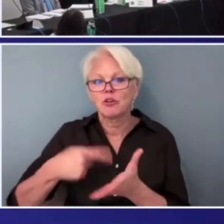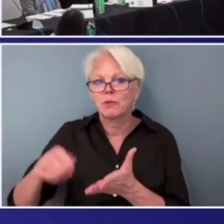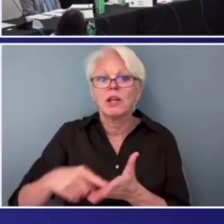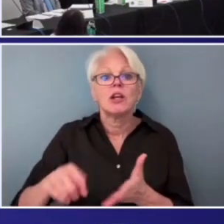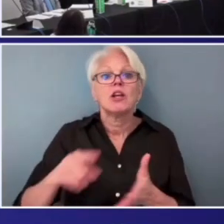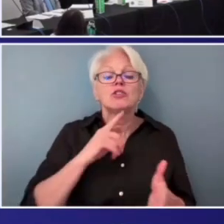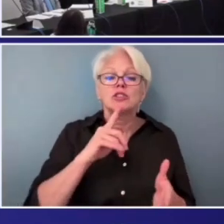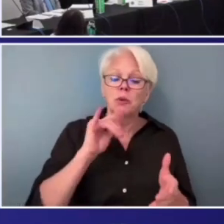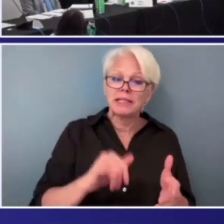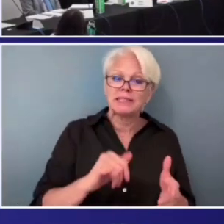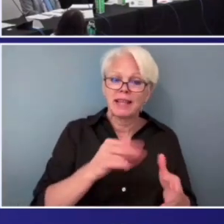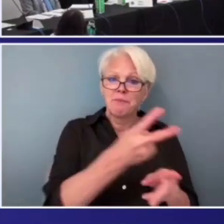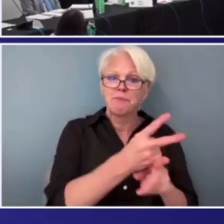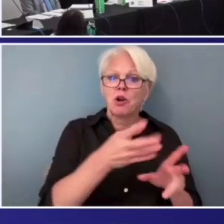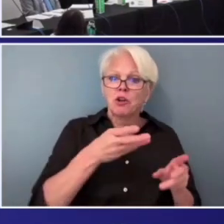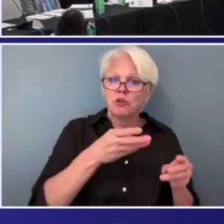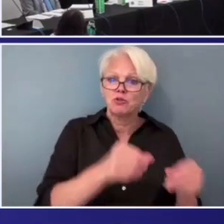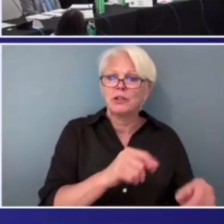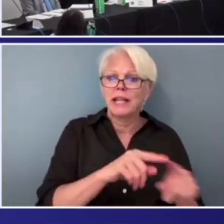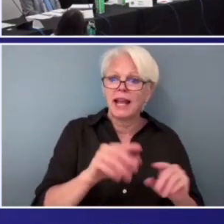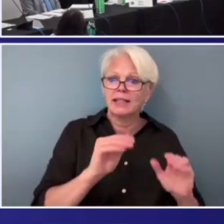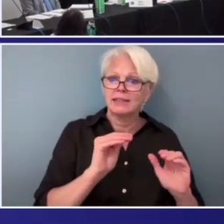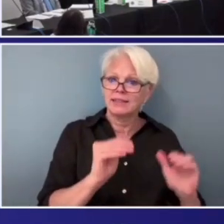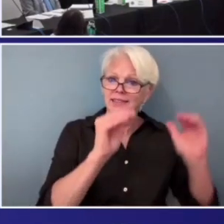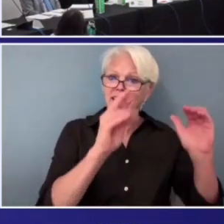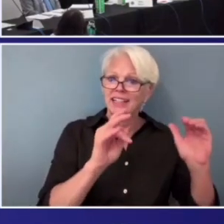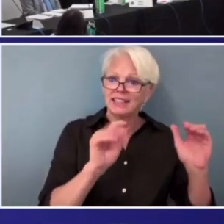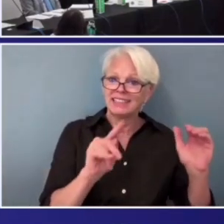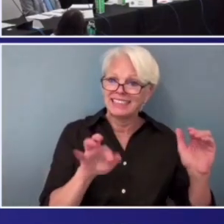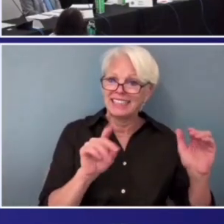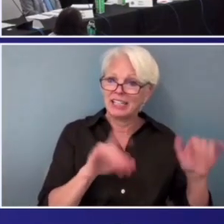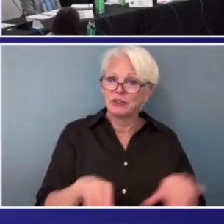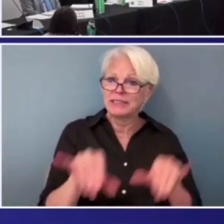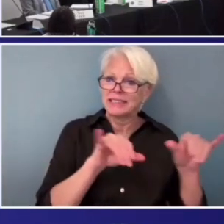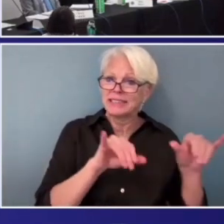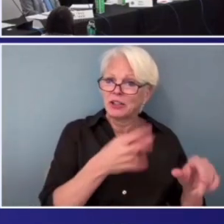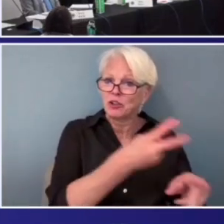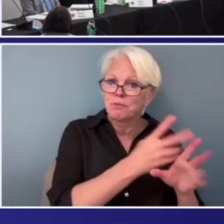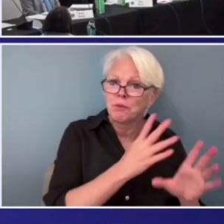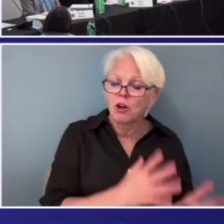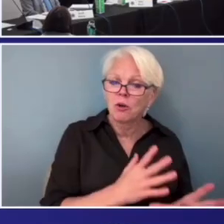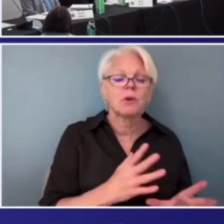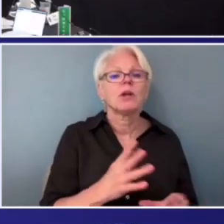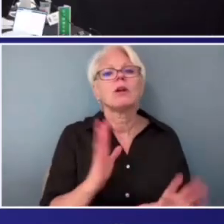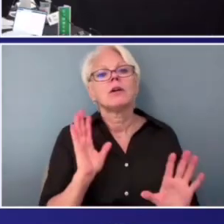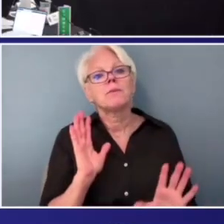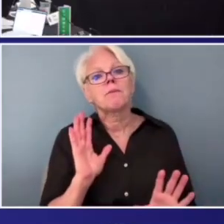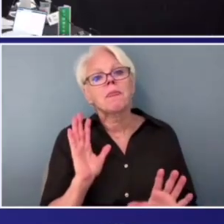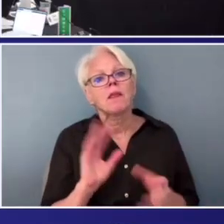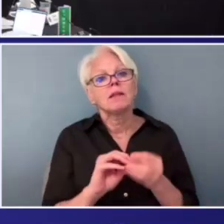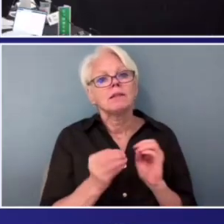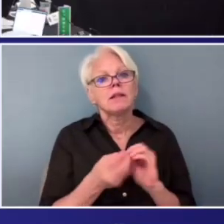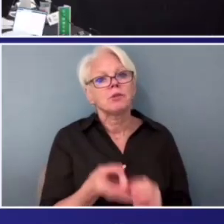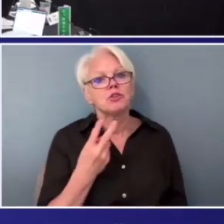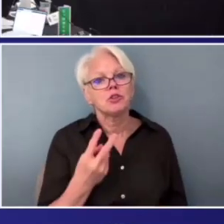Standard borrower? So let's go to number two. Linea, would you bring the screen up so I